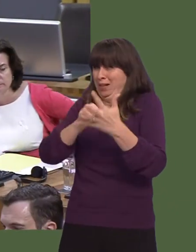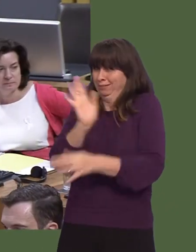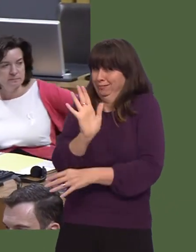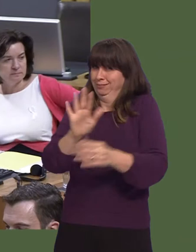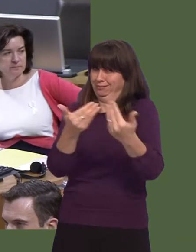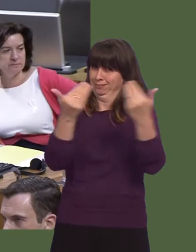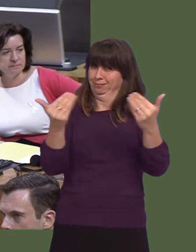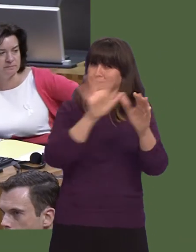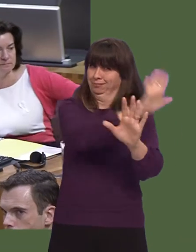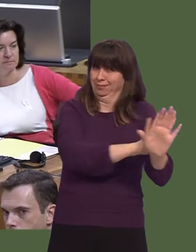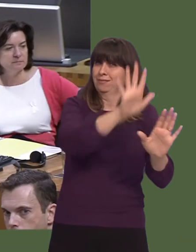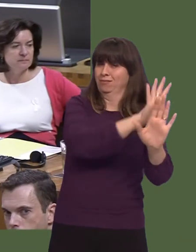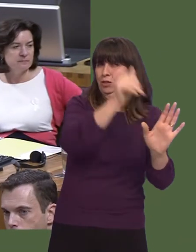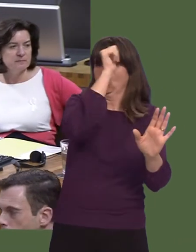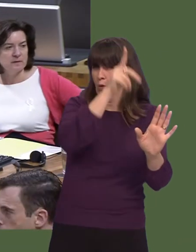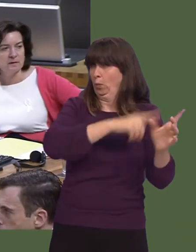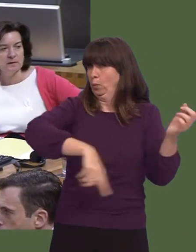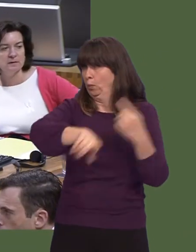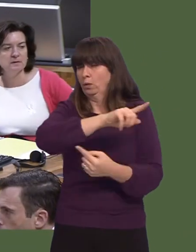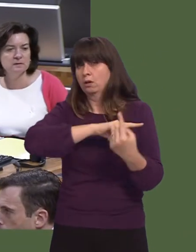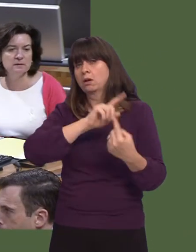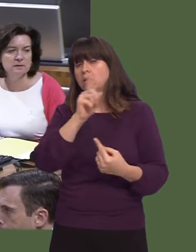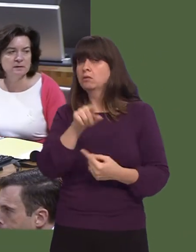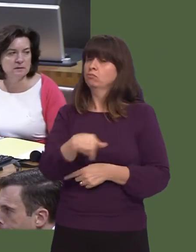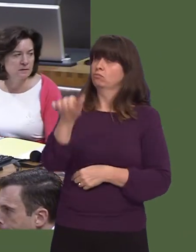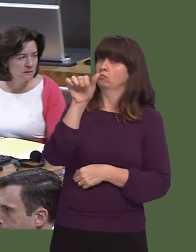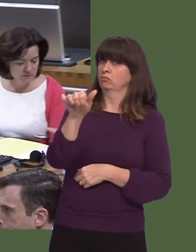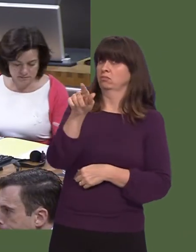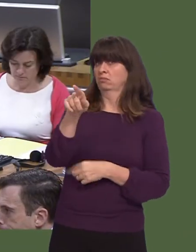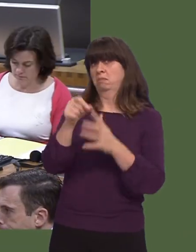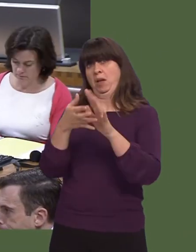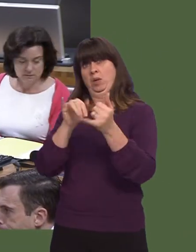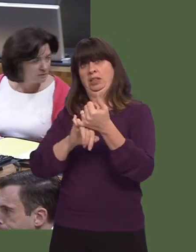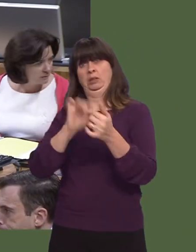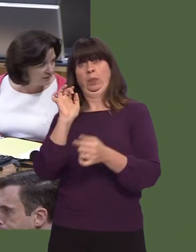of us will know, but he makes the point specifically about Powys. That will be a matter for discussion